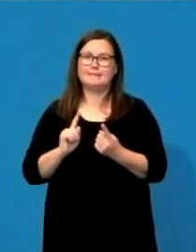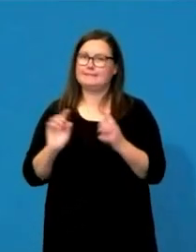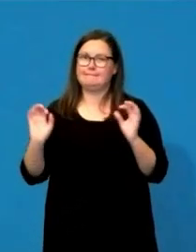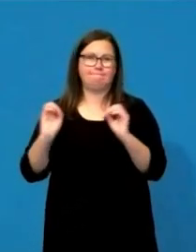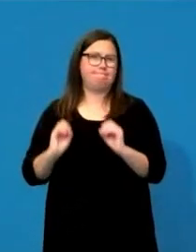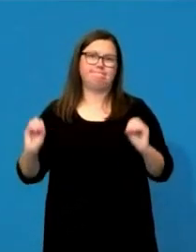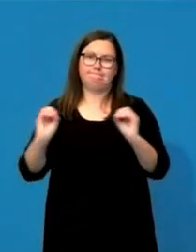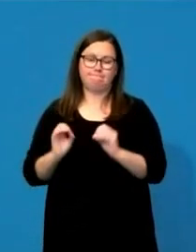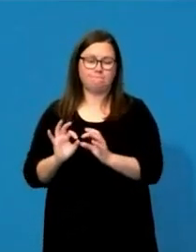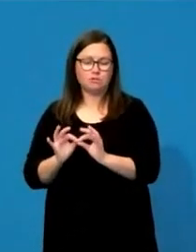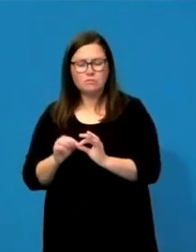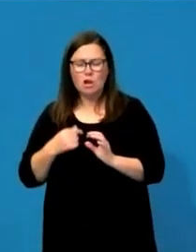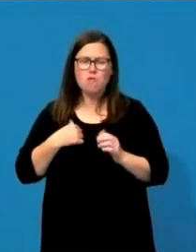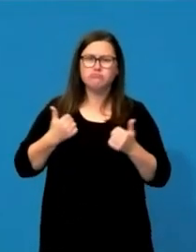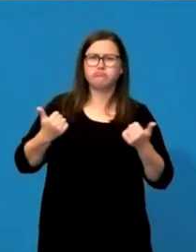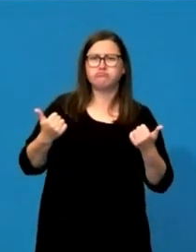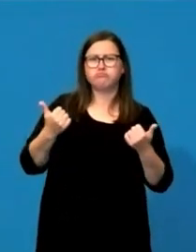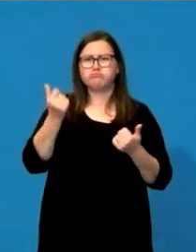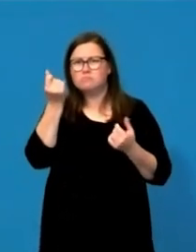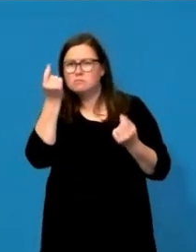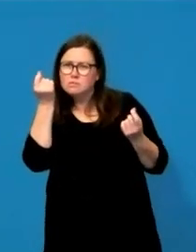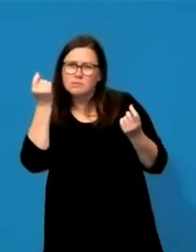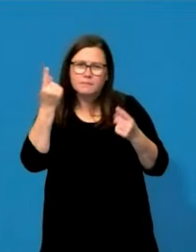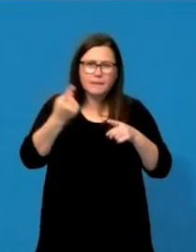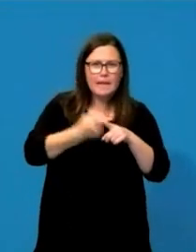mainstream English and mainstream society itself.